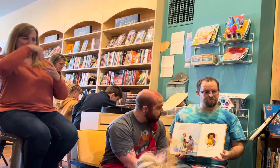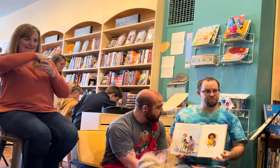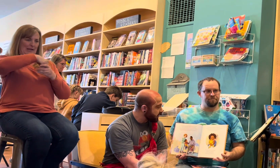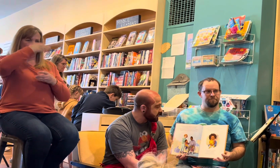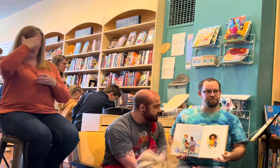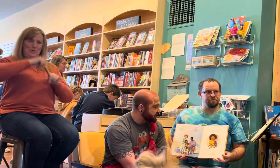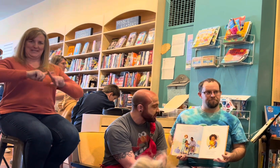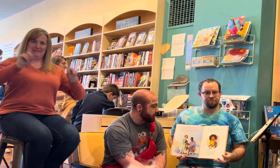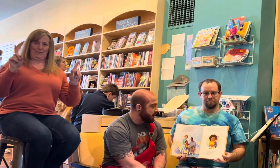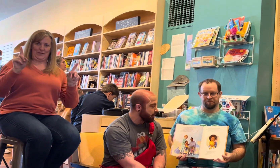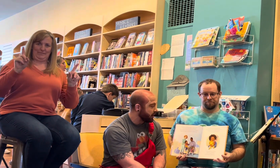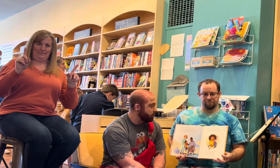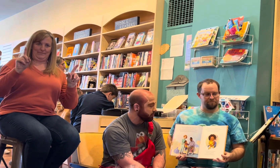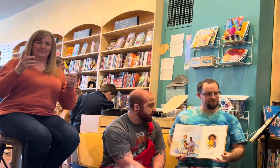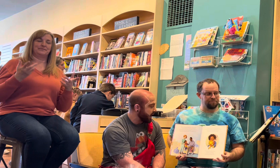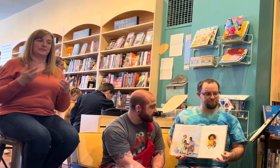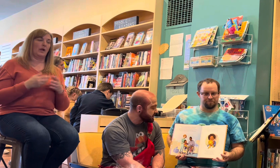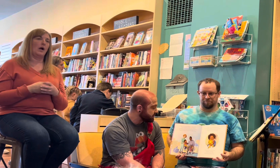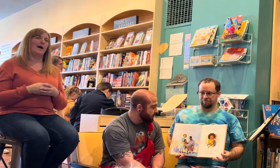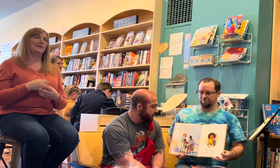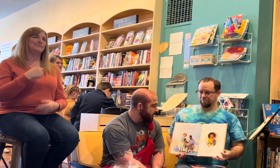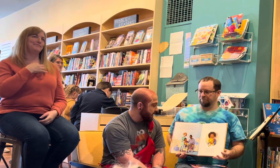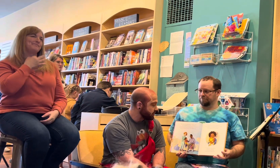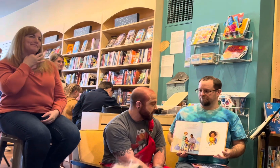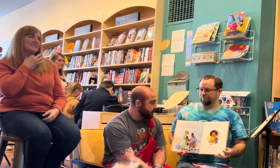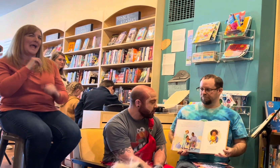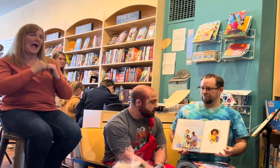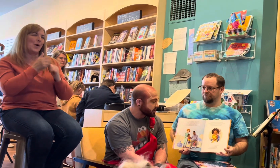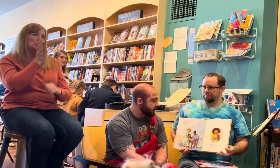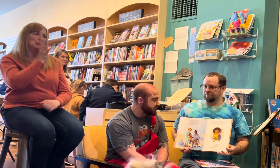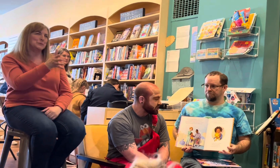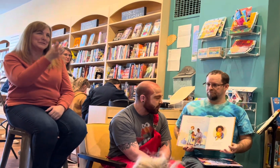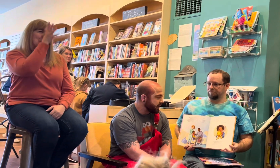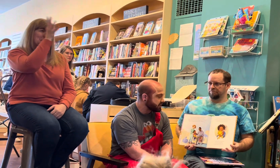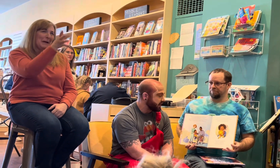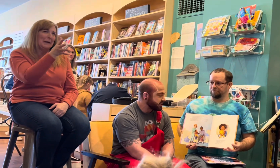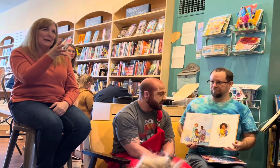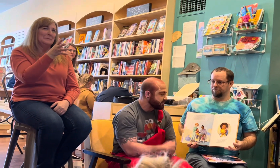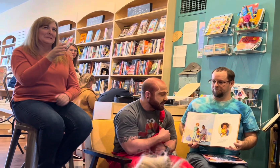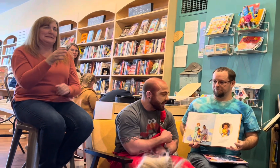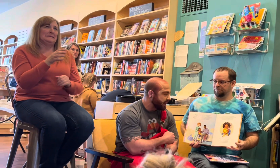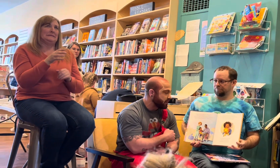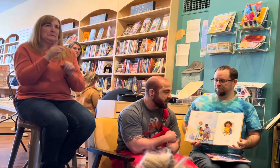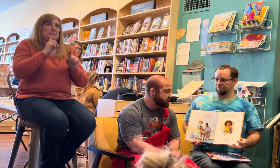wondered how Gigi and Papa would react. As we got closer, I squeezed my stuffed lion into my chest.